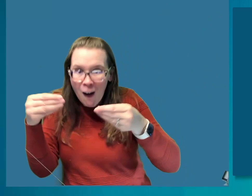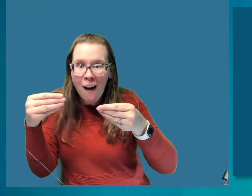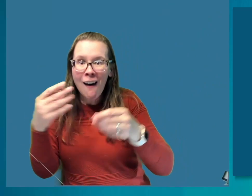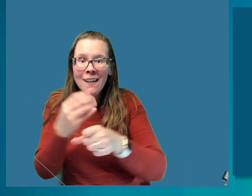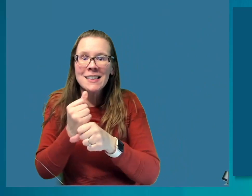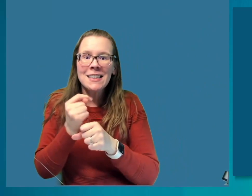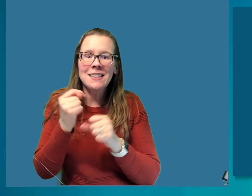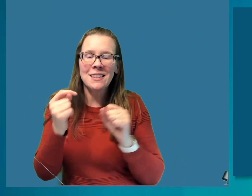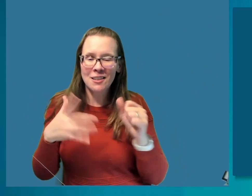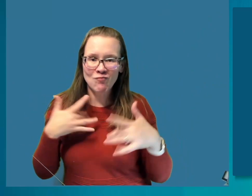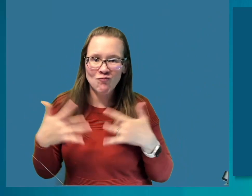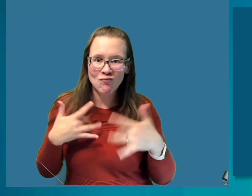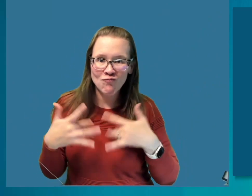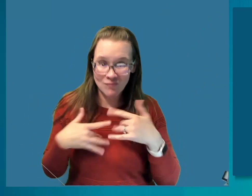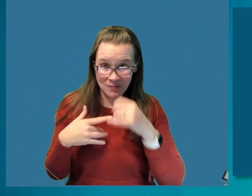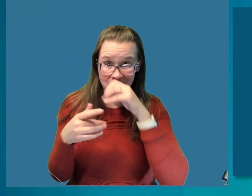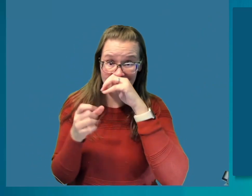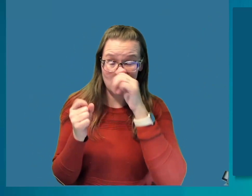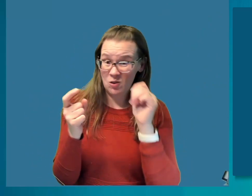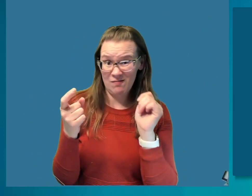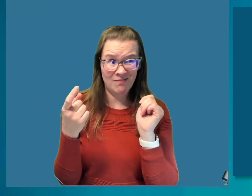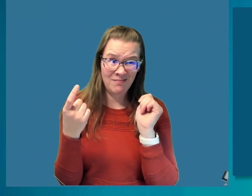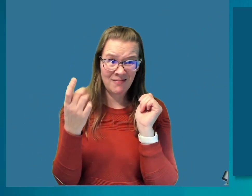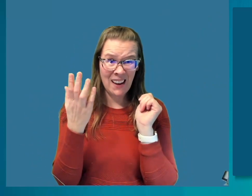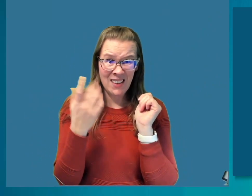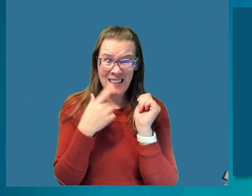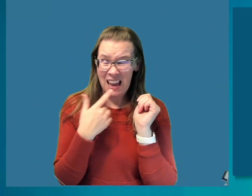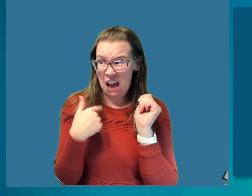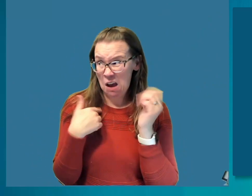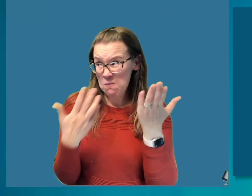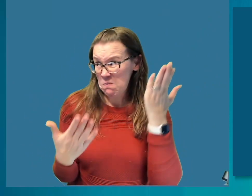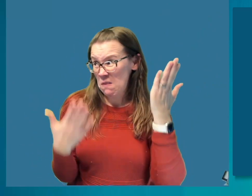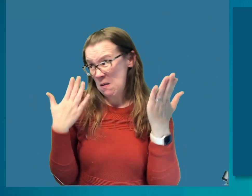and I send them in the mail, um, and the families are always super excited